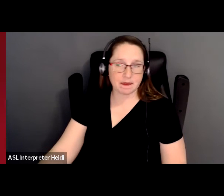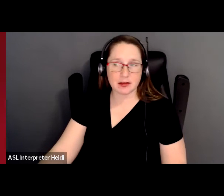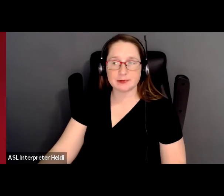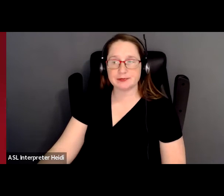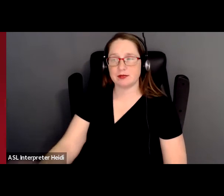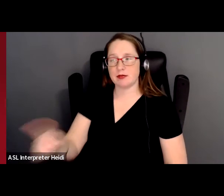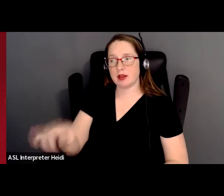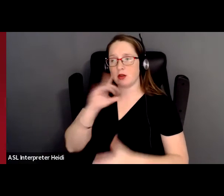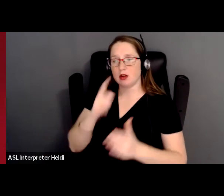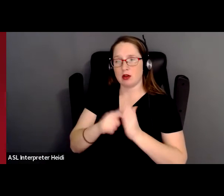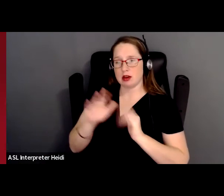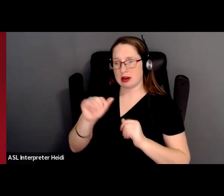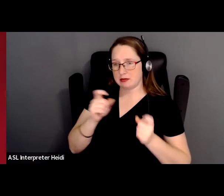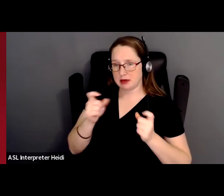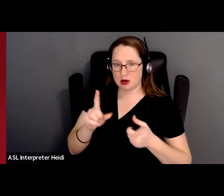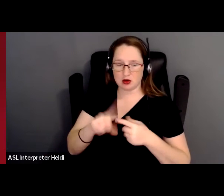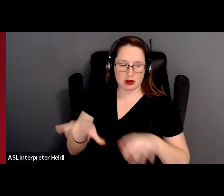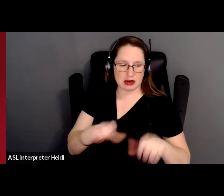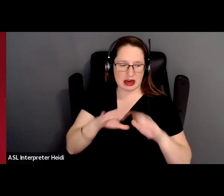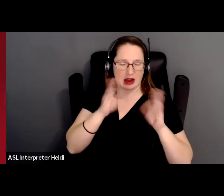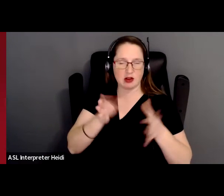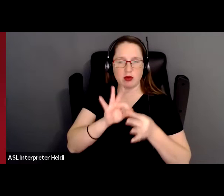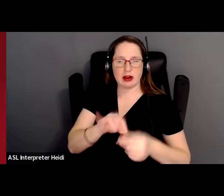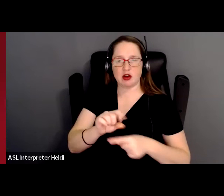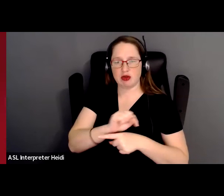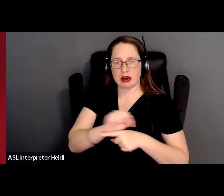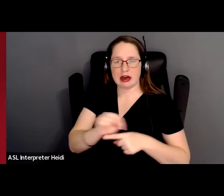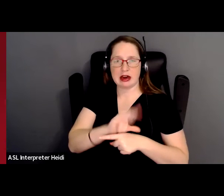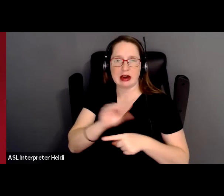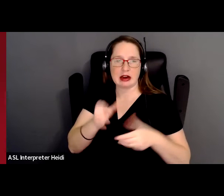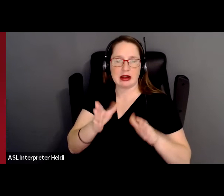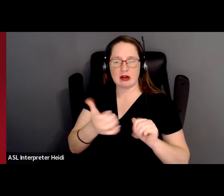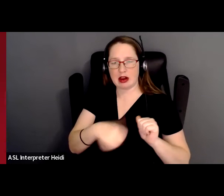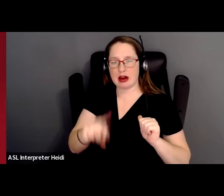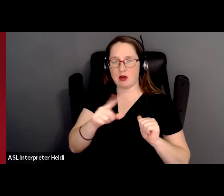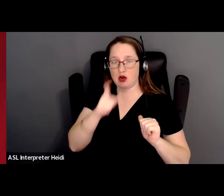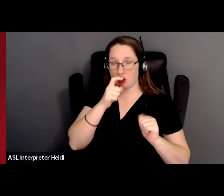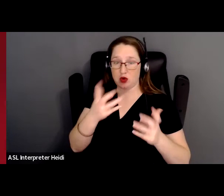request, case managers to take housing, related training, and allow anyone who wants to appeal